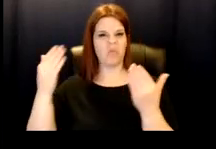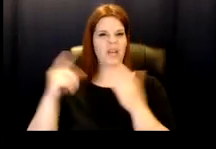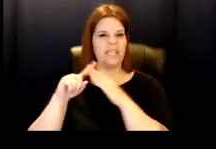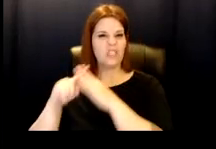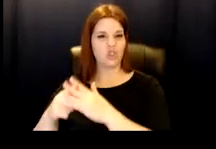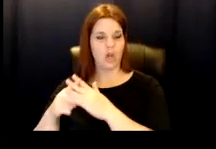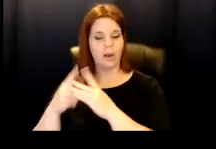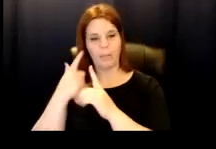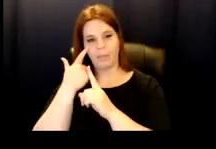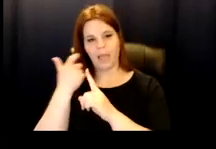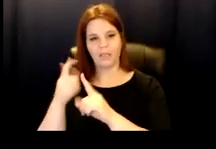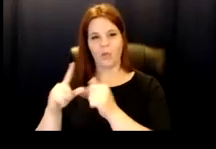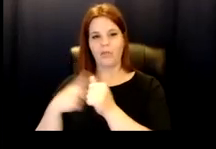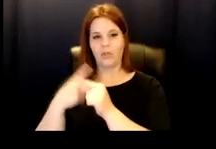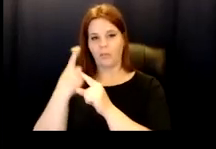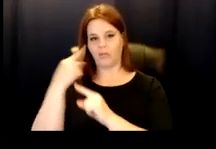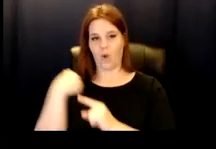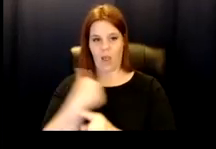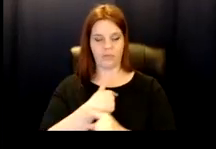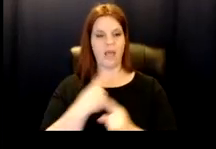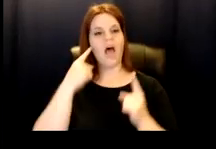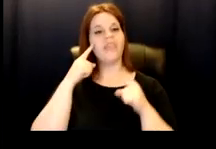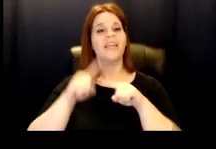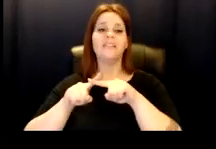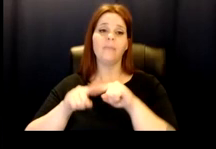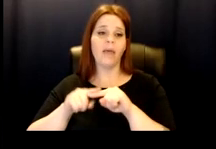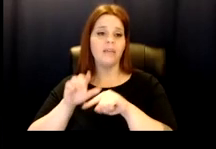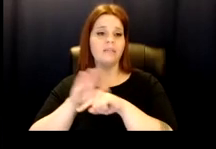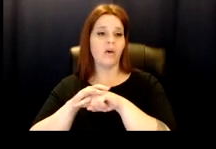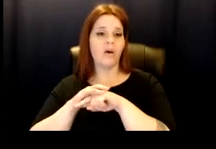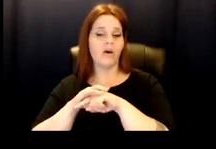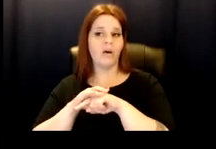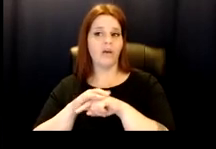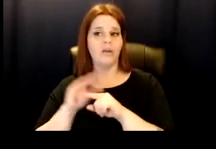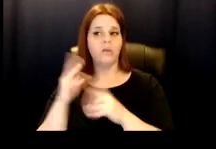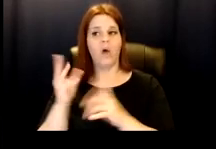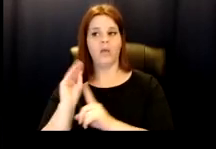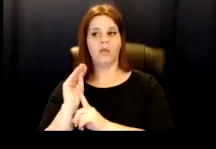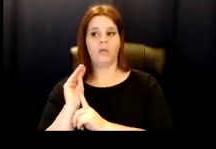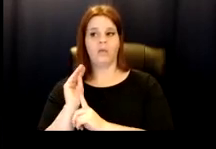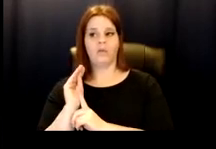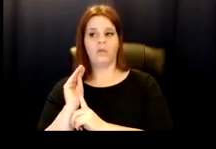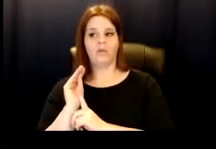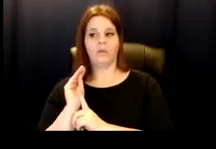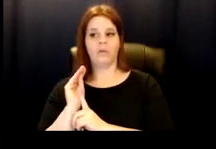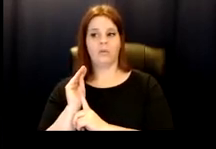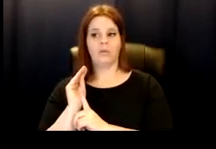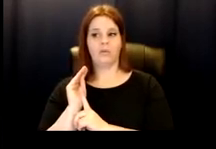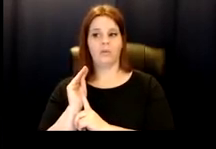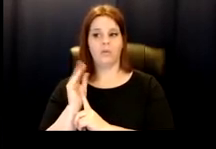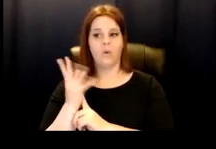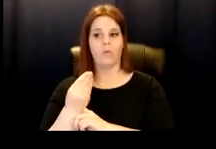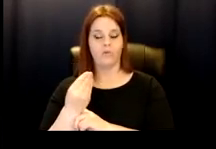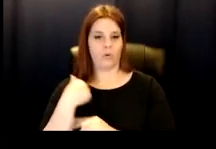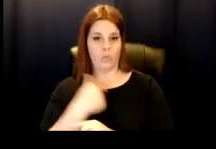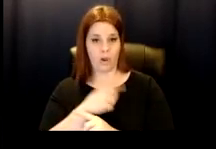for us. I think it just depends on what cultural what culture we are talking about. I think